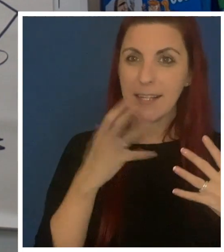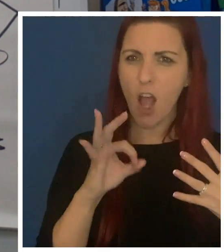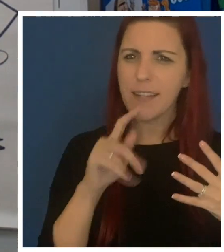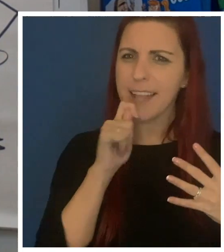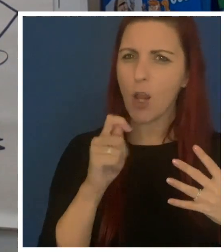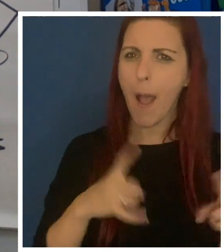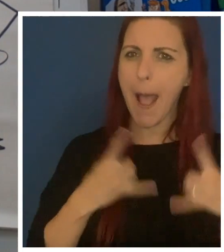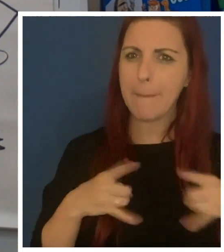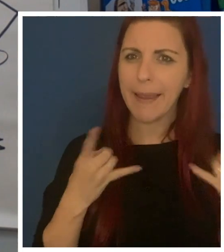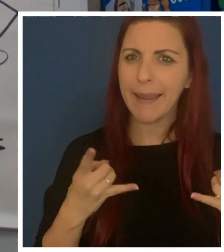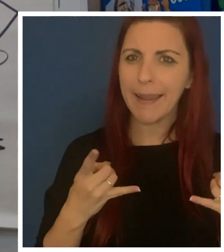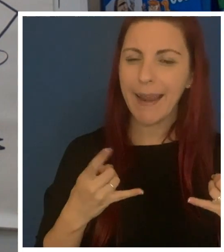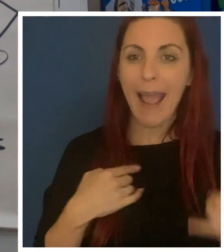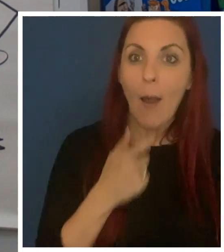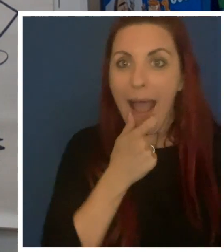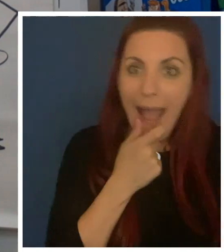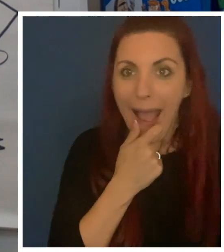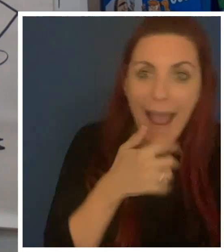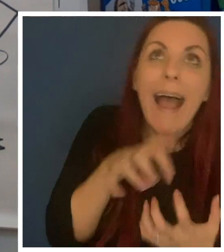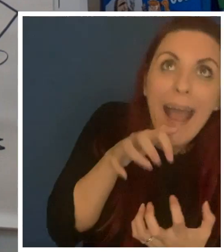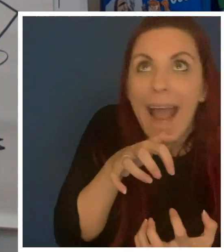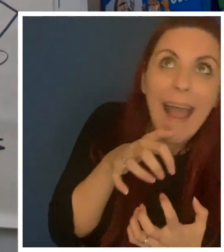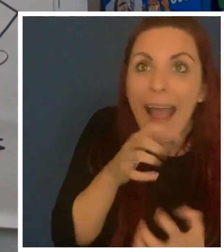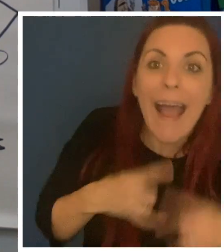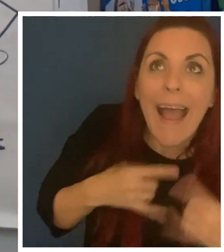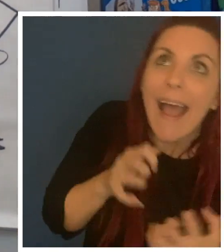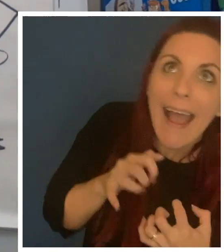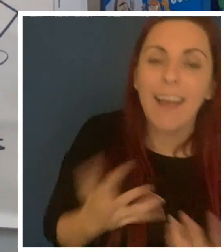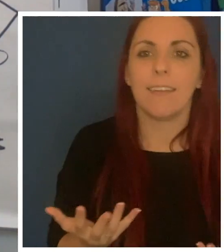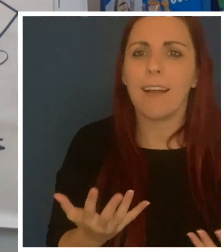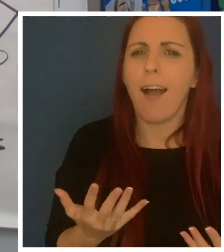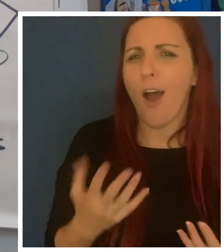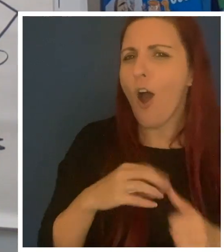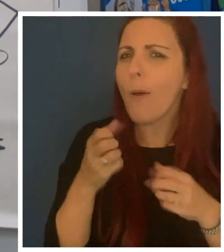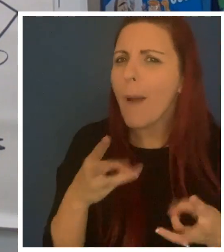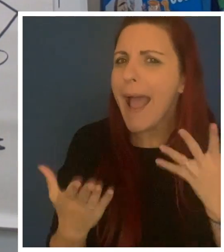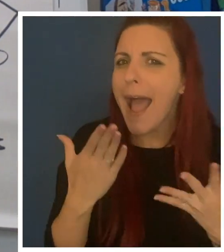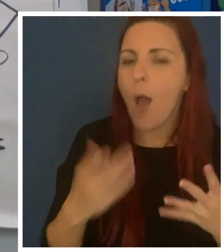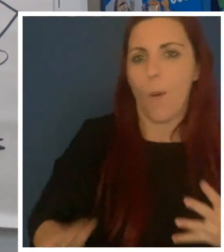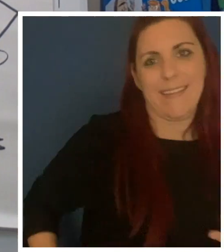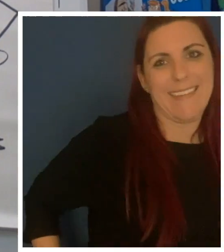Apart from coming up to you and going I'm the happiest dog in Ireland, guess how? They wag their tails.